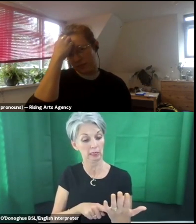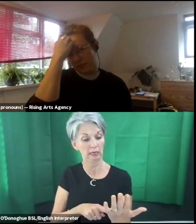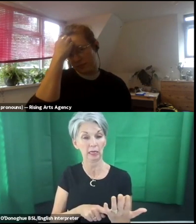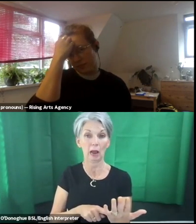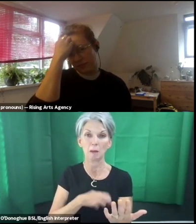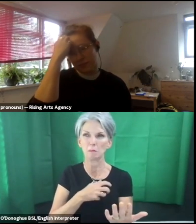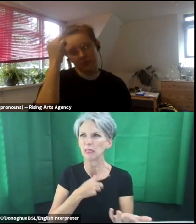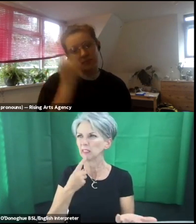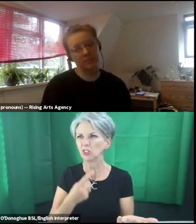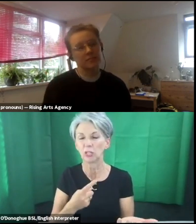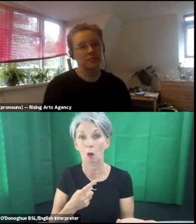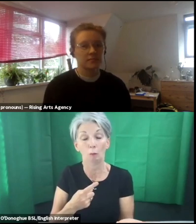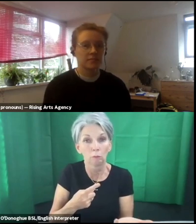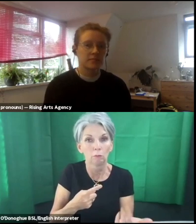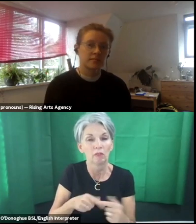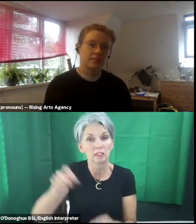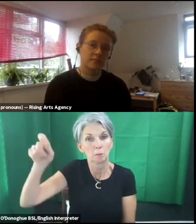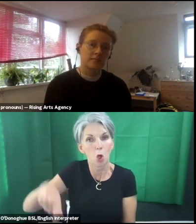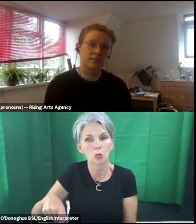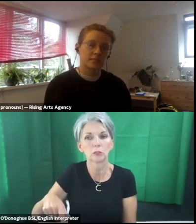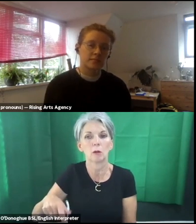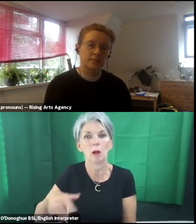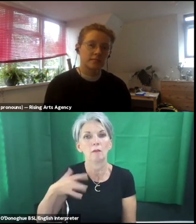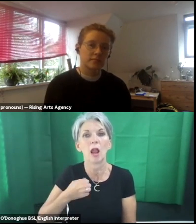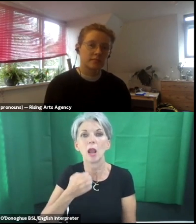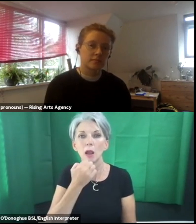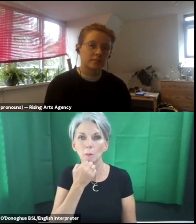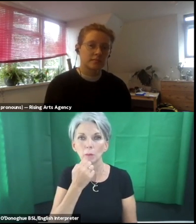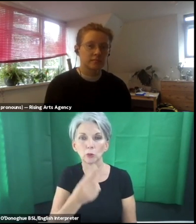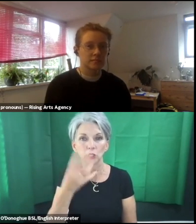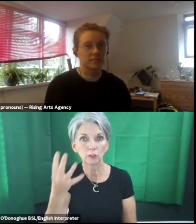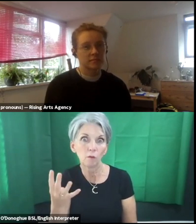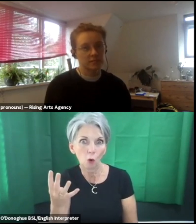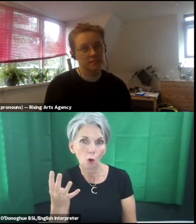"Hey, this person who lives at number 24 has just received a letter and they're